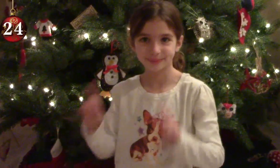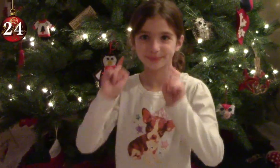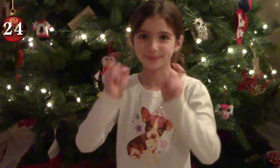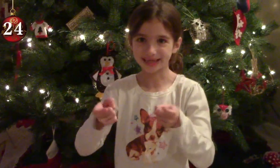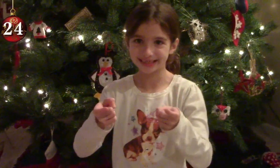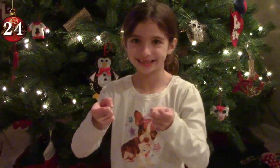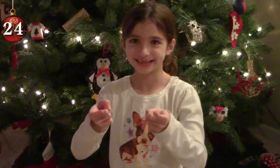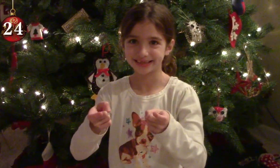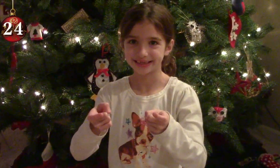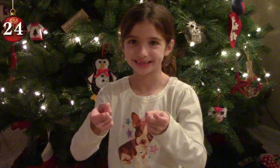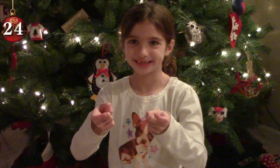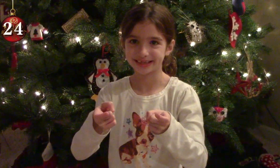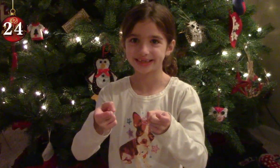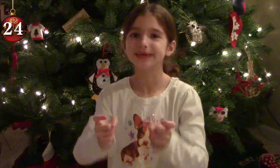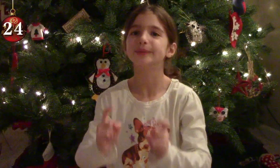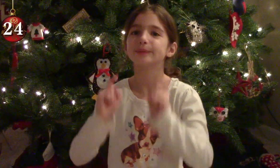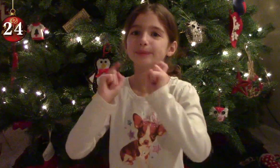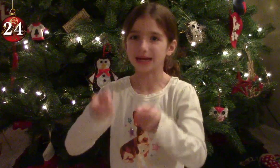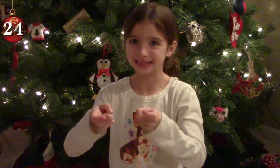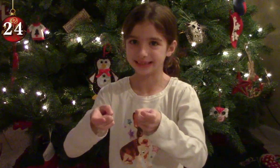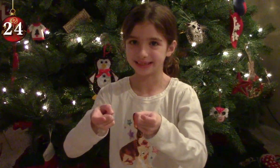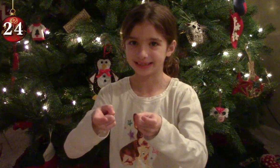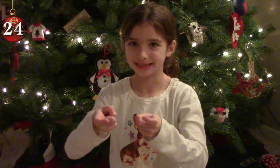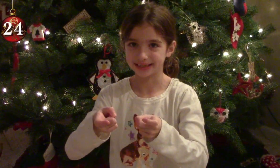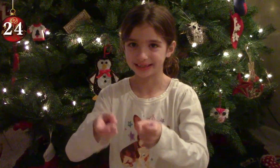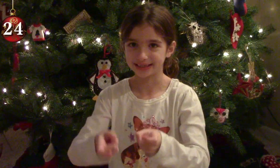GIFT, PRESENT